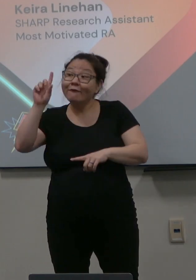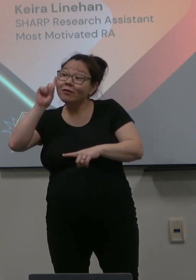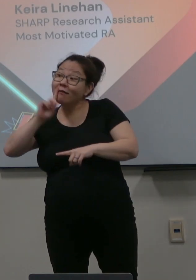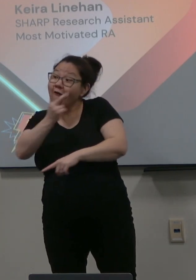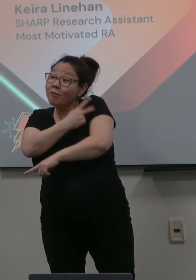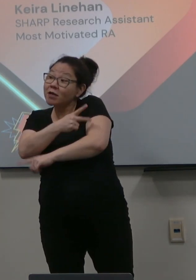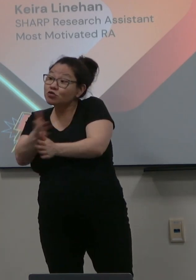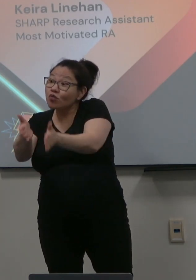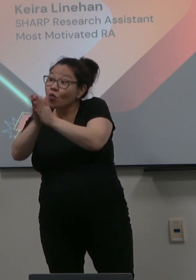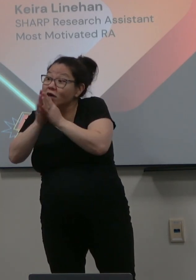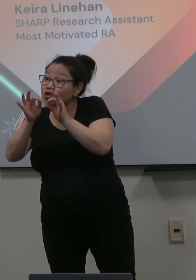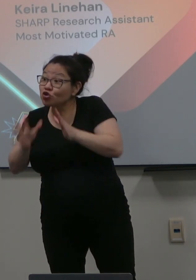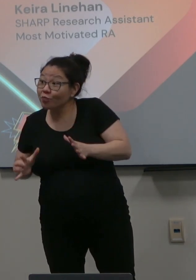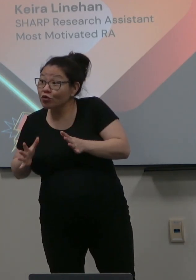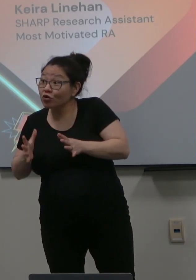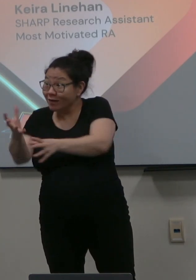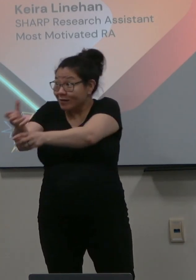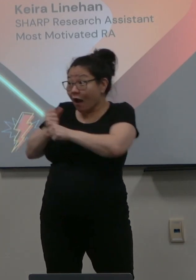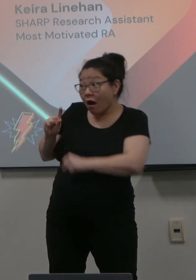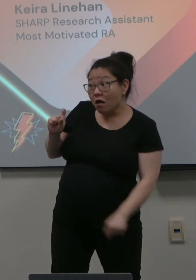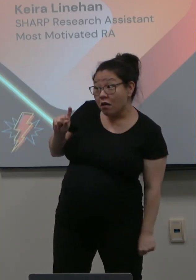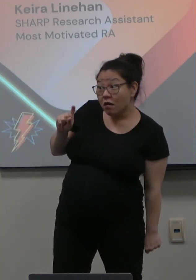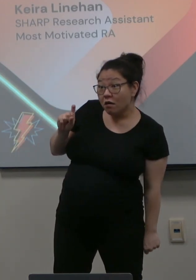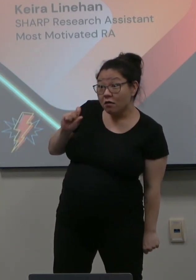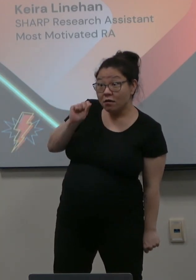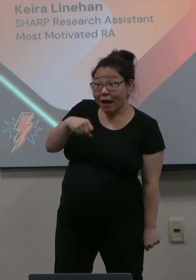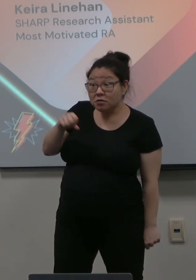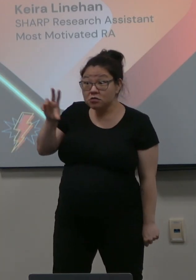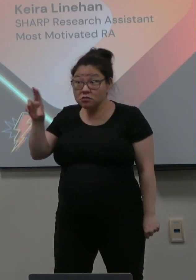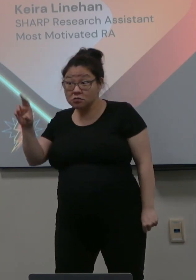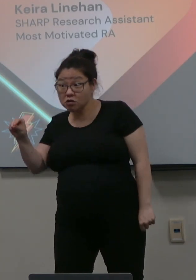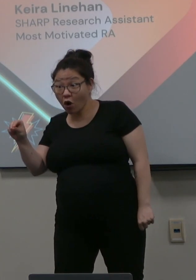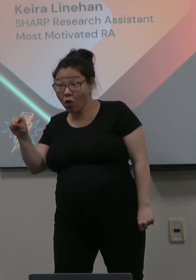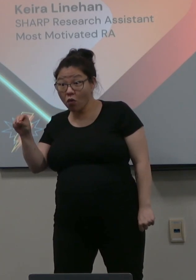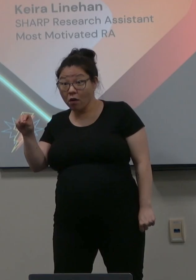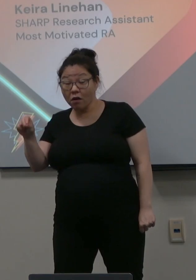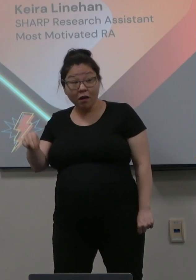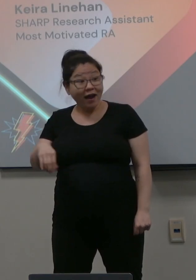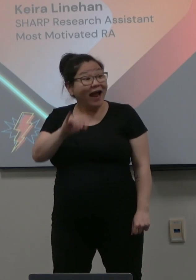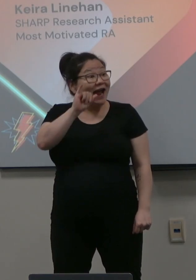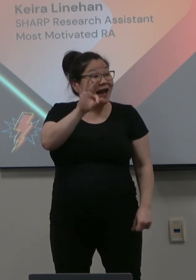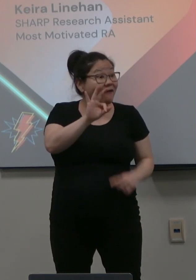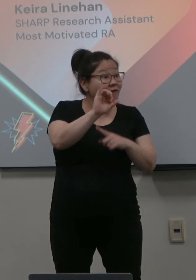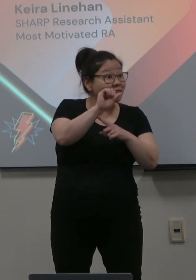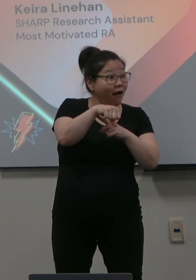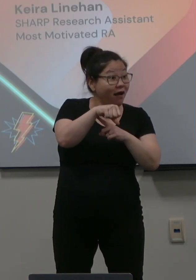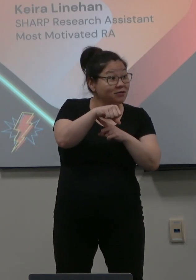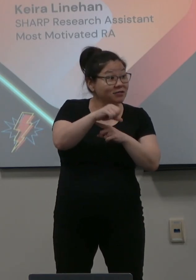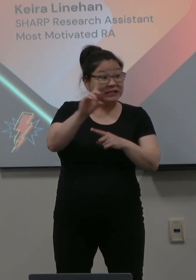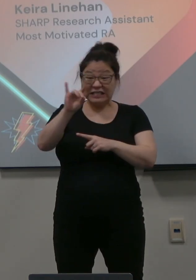communication aspects, access for Deaf patients in healthcare.